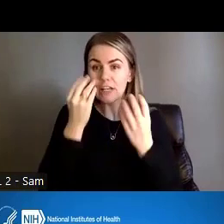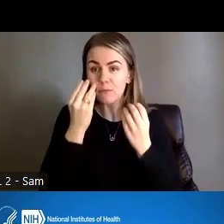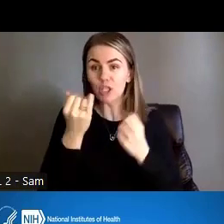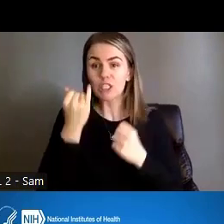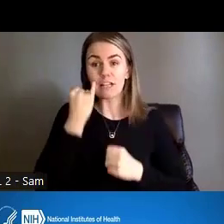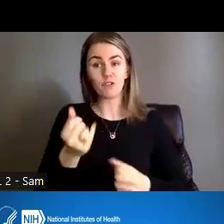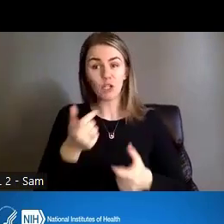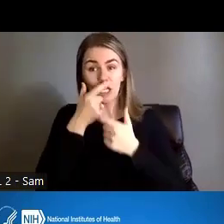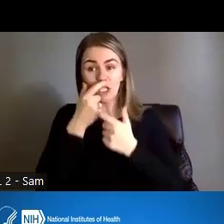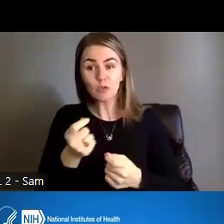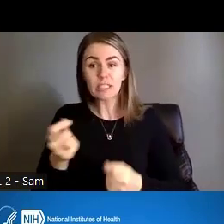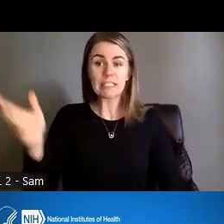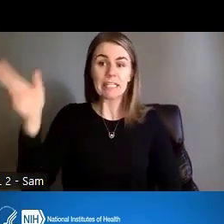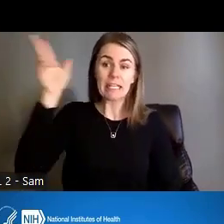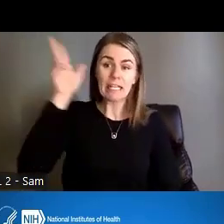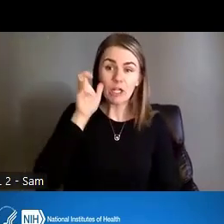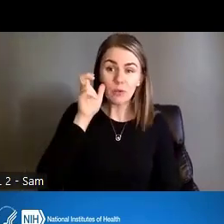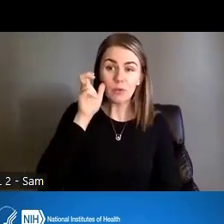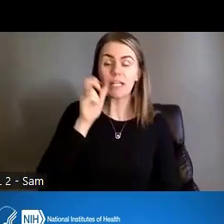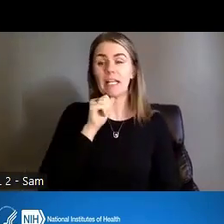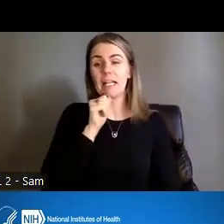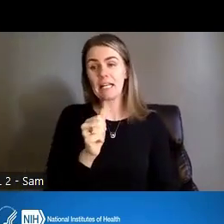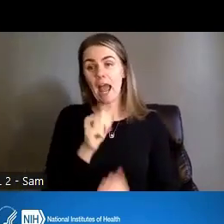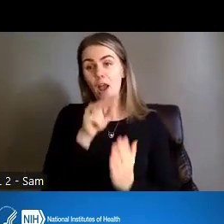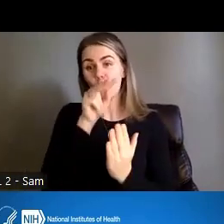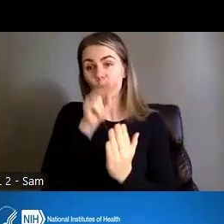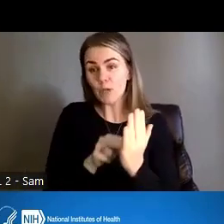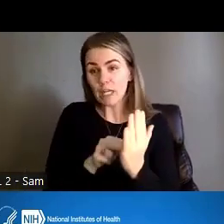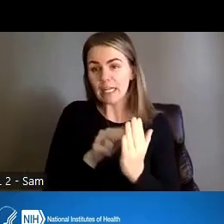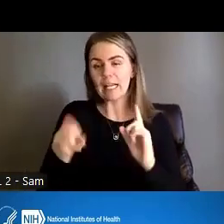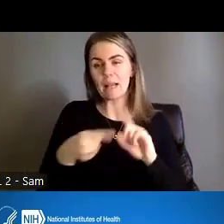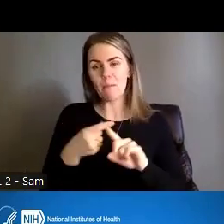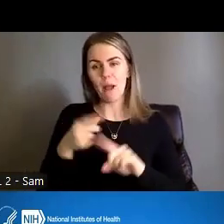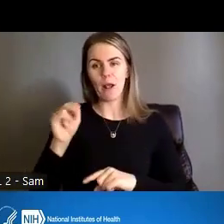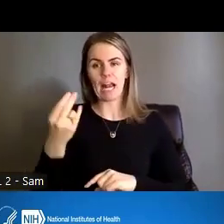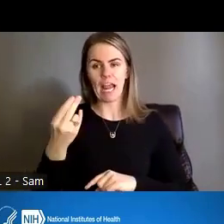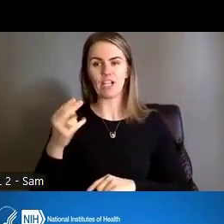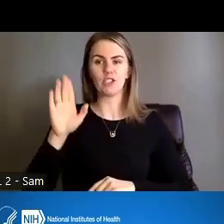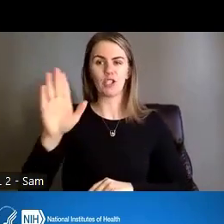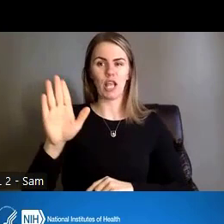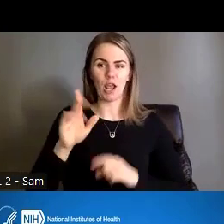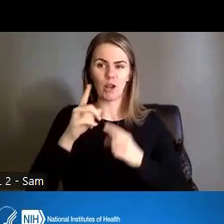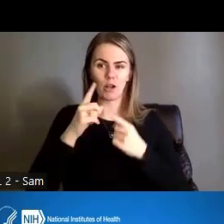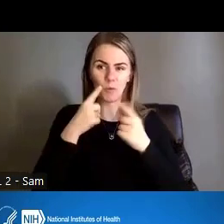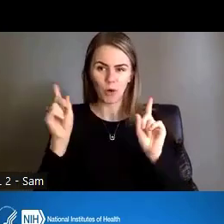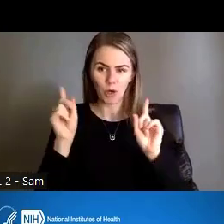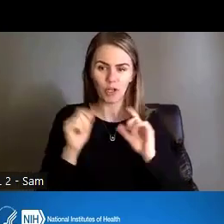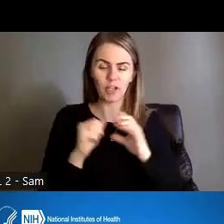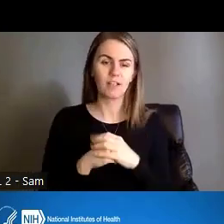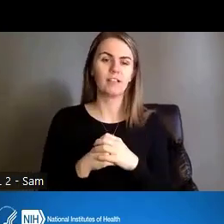instead of reading about how NIH works. So first is the "All About Grants" podcast.